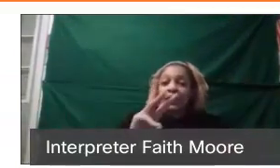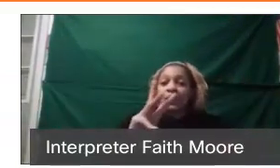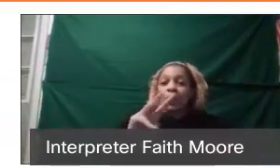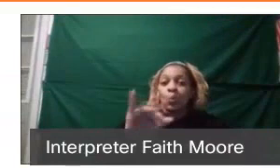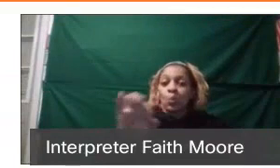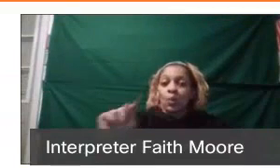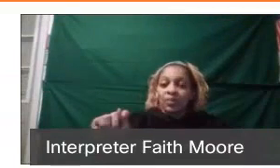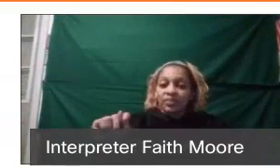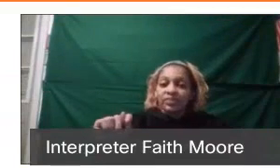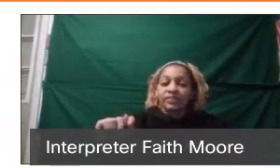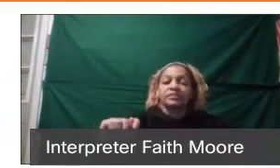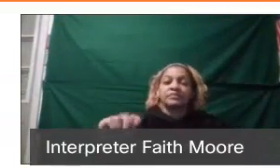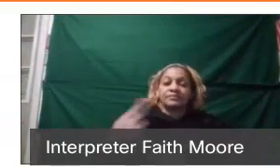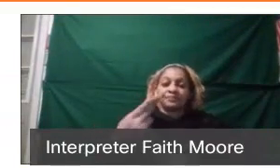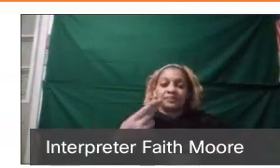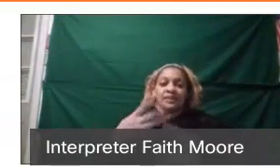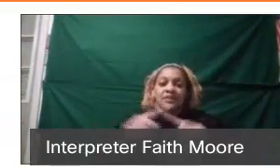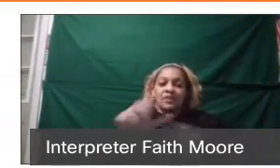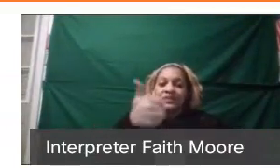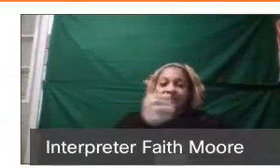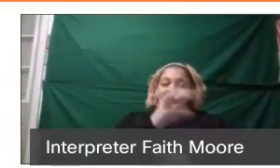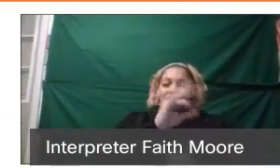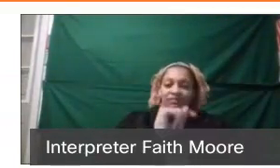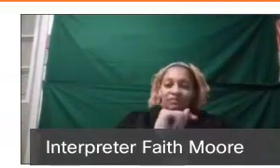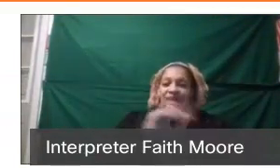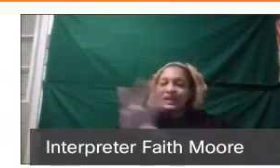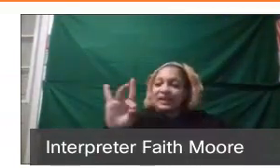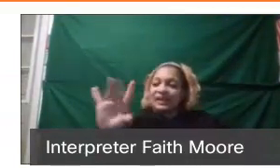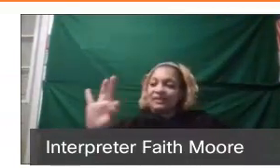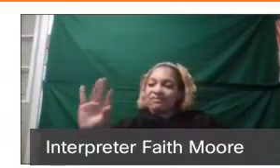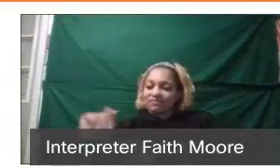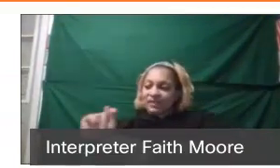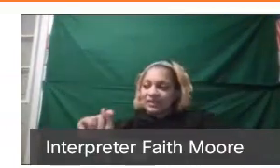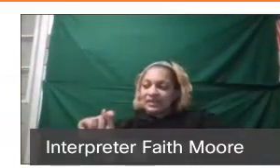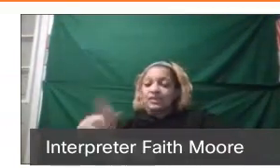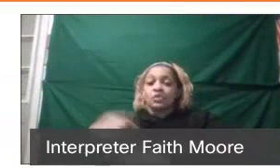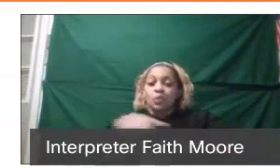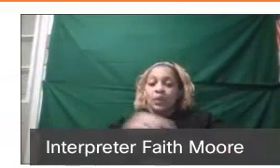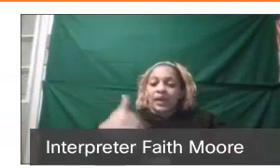Which, ideally is 10 feet, but a minimum of 8 feet. So, if we have say, a guy wire, that sort of.